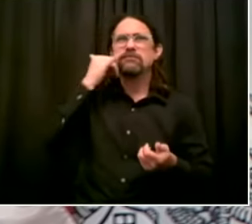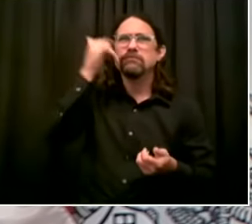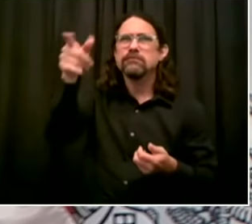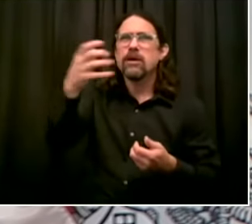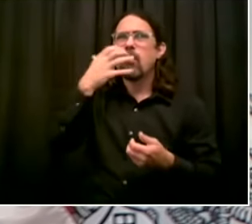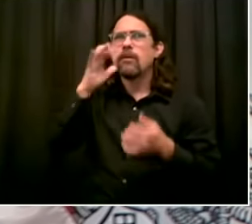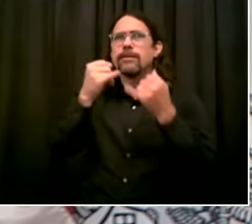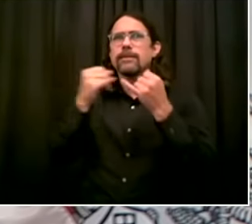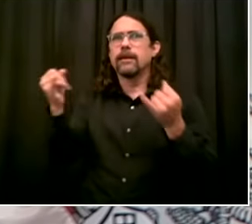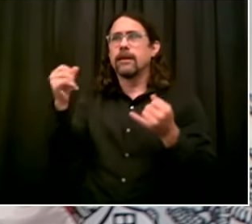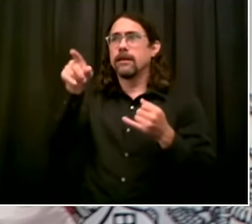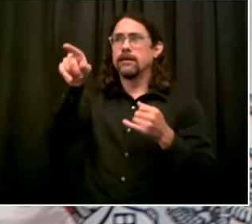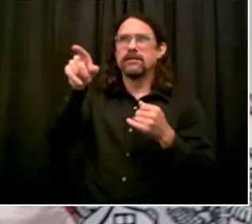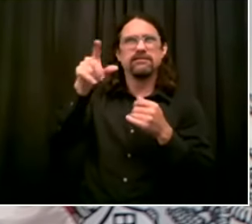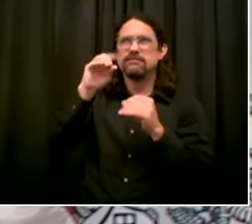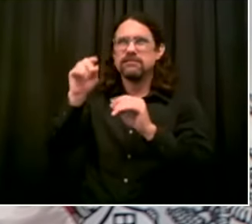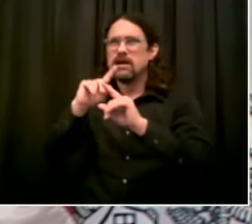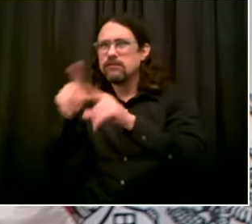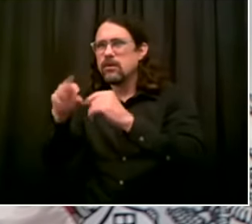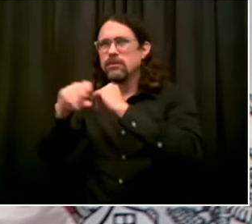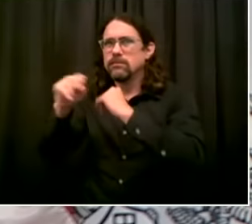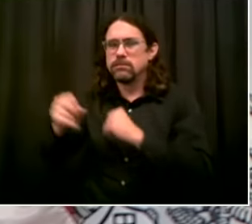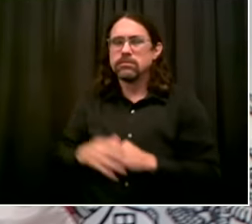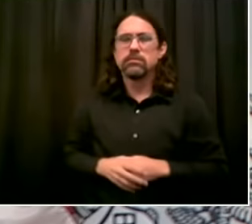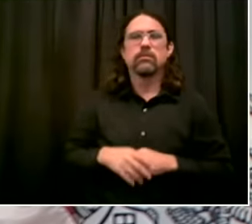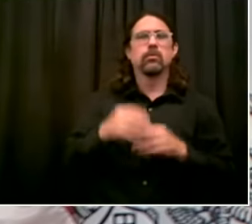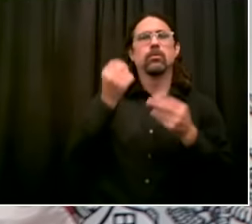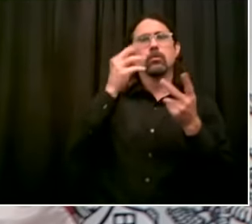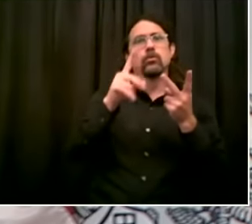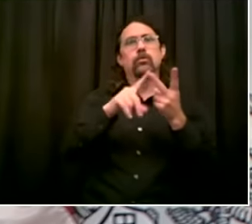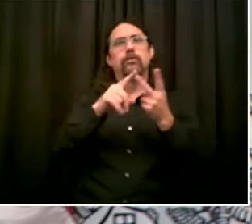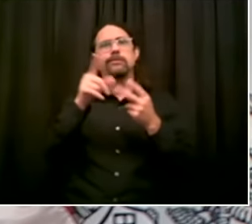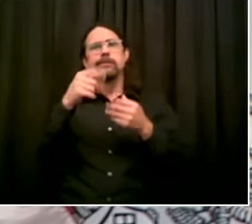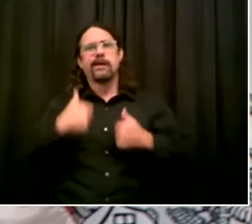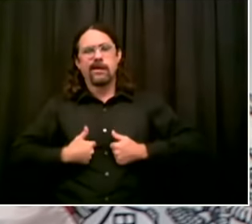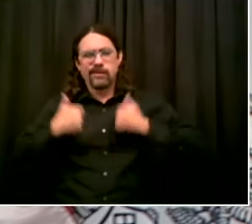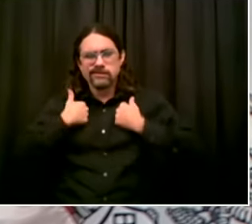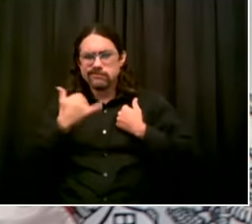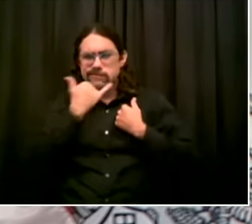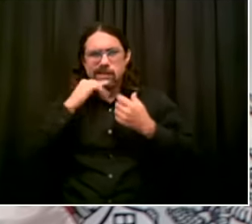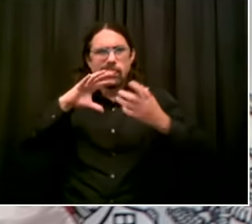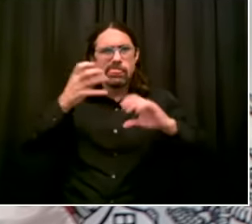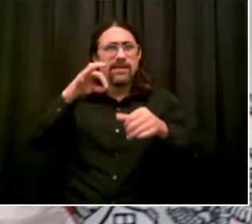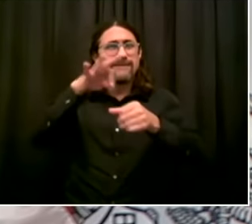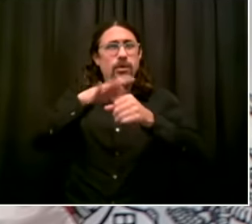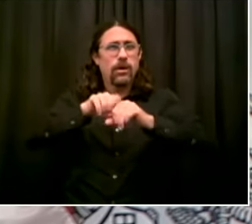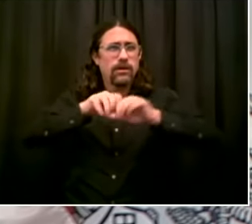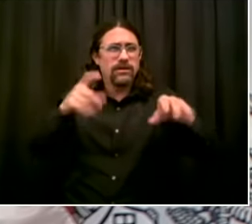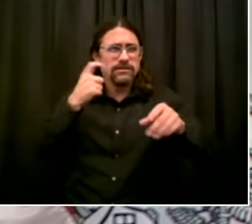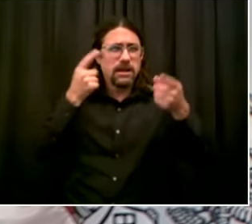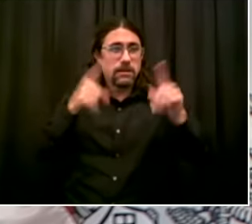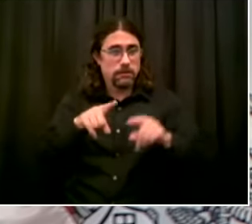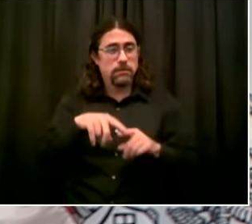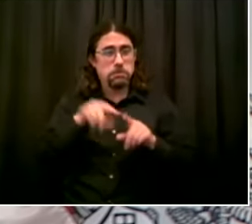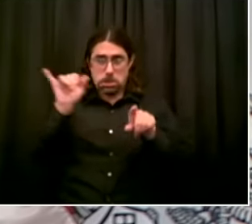COME ACROSS, THEY'RE GOING TO BE CLEAR IN TERMS OF THE IMPACT. I THINK THE VARIOUS INSTITUTIONS AND THE SOCIETY THAT HE HITNKS WILL